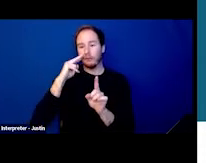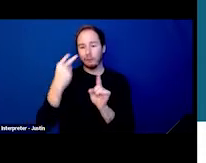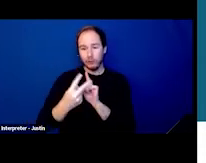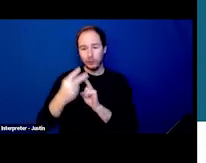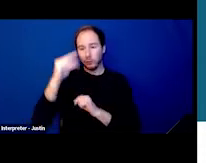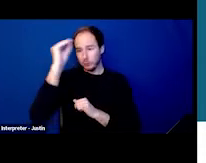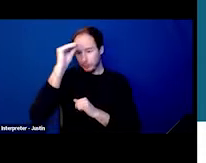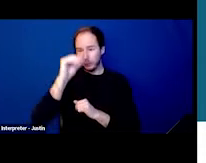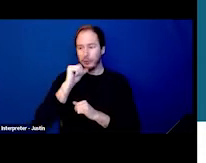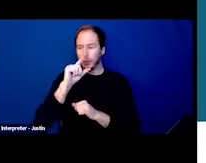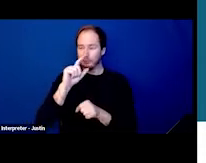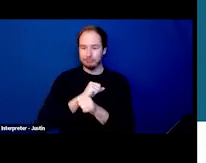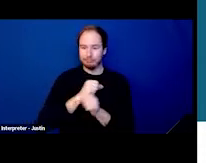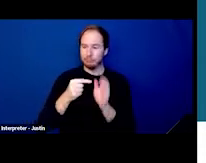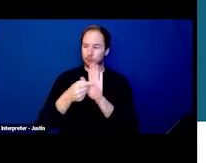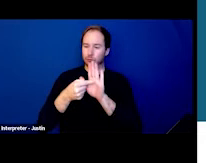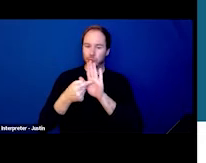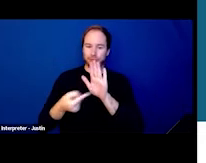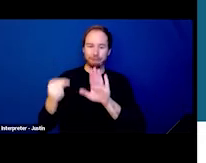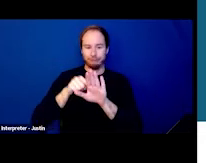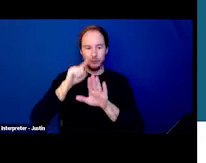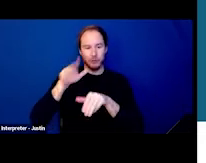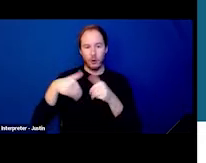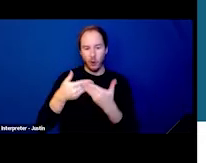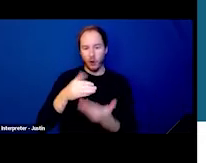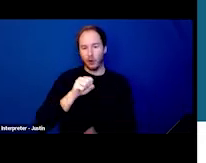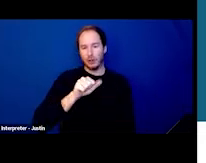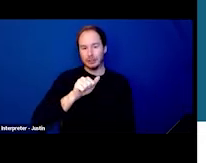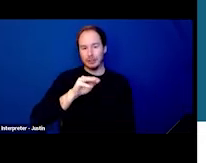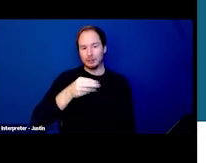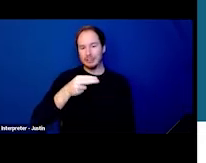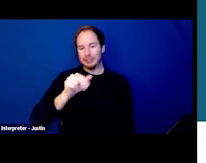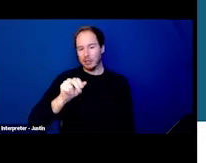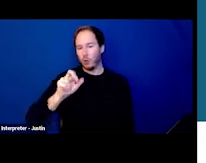don't necessarily reflect those of SAMHSA or HHS.